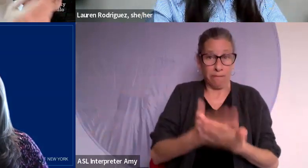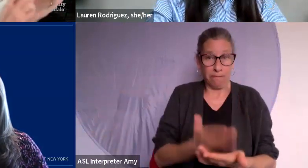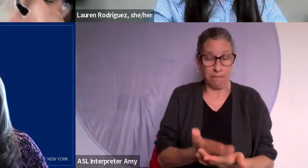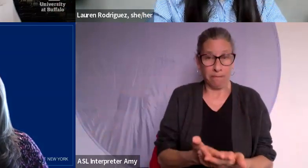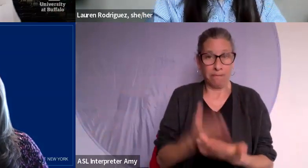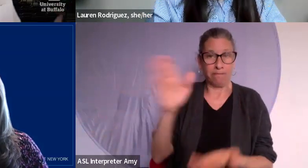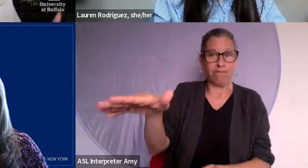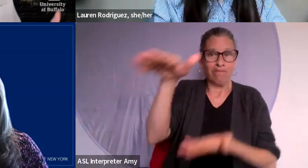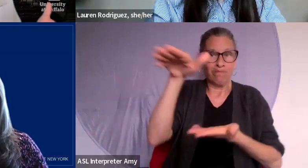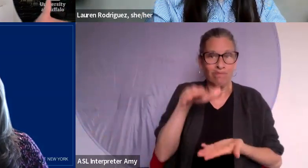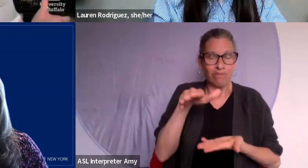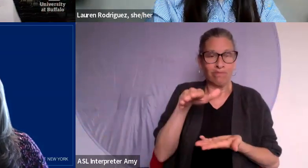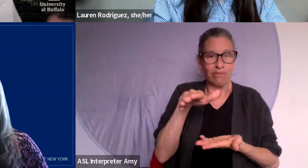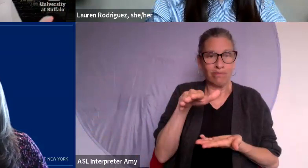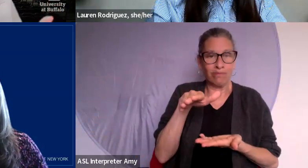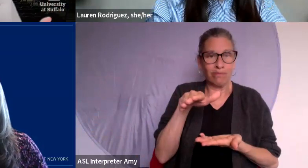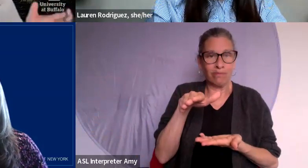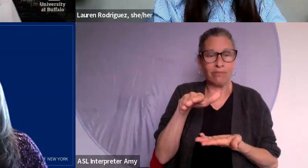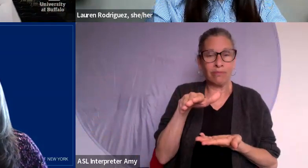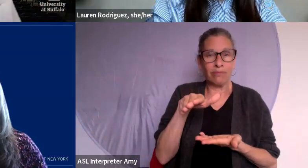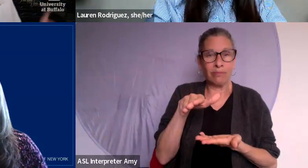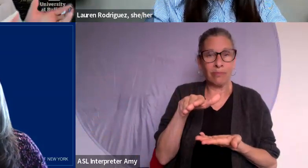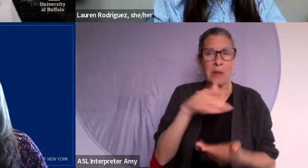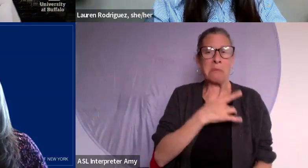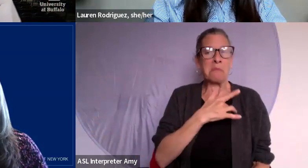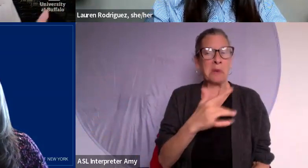that documentation leads to documentation typically include